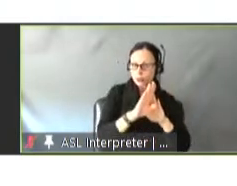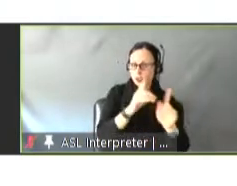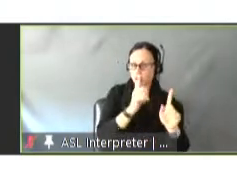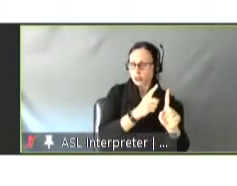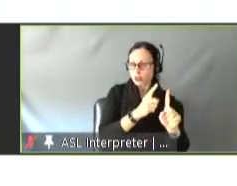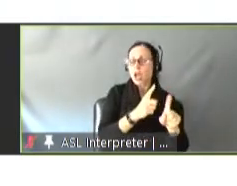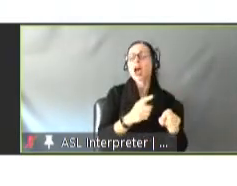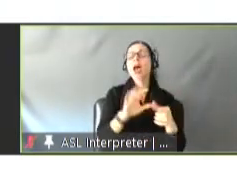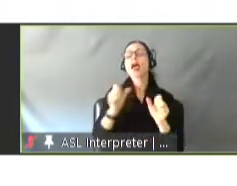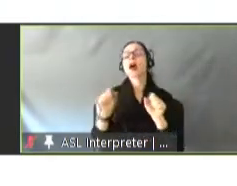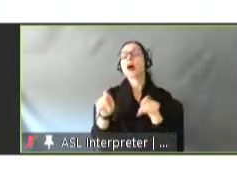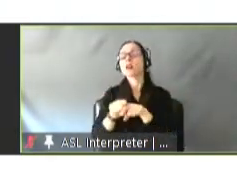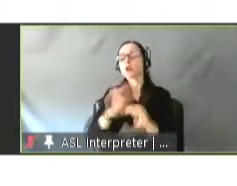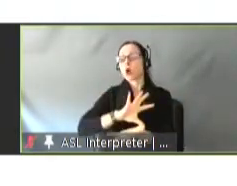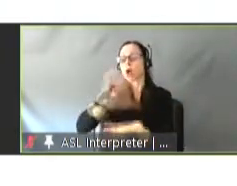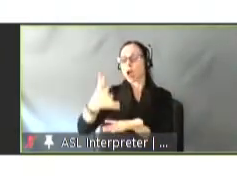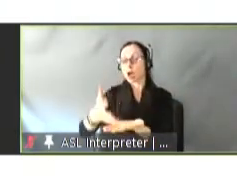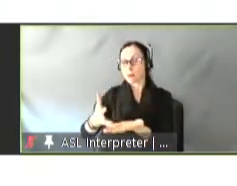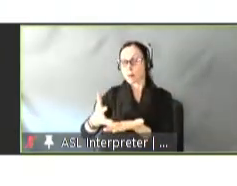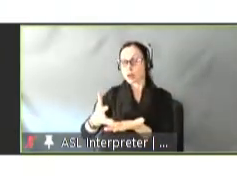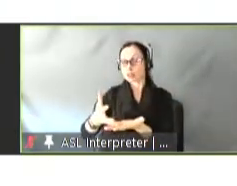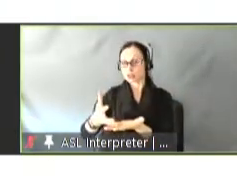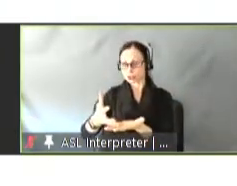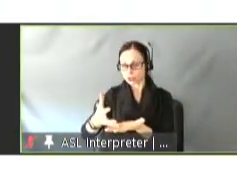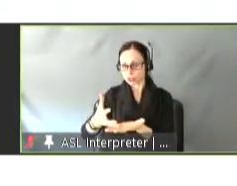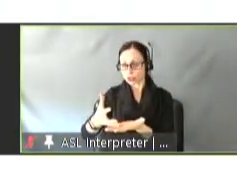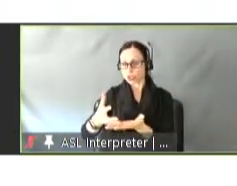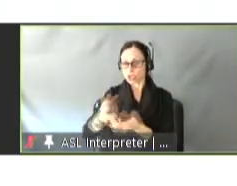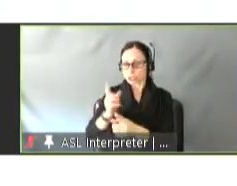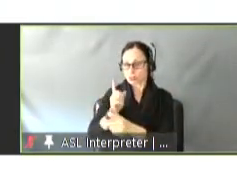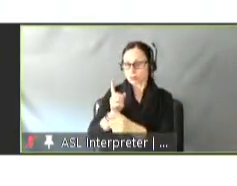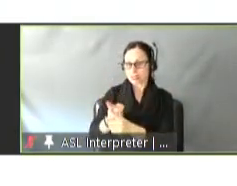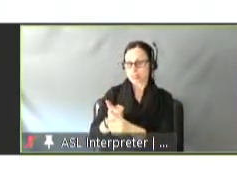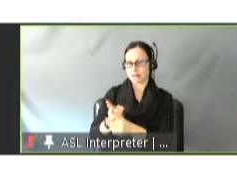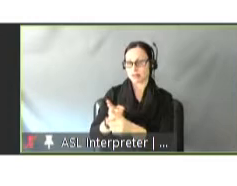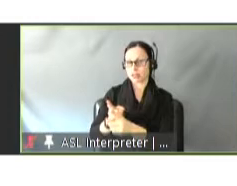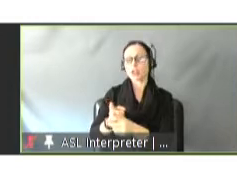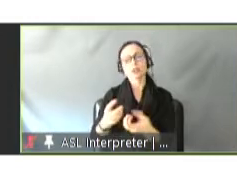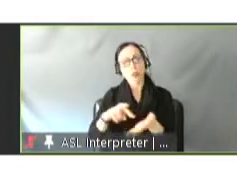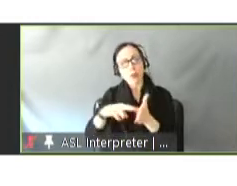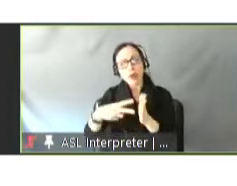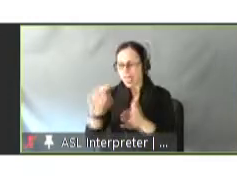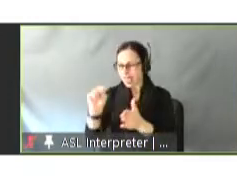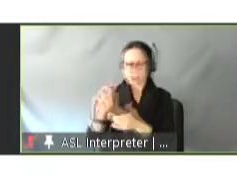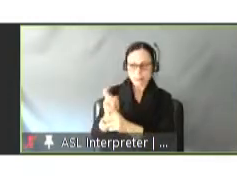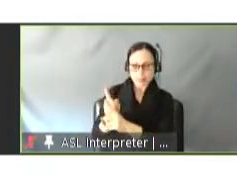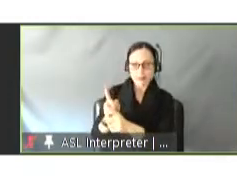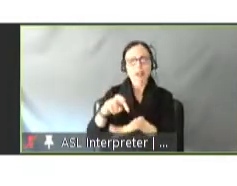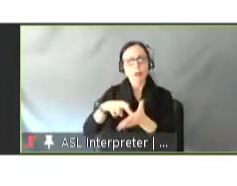amount of in-specific antibody. So, the amount of antibodies that these animals got following being